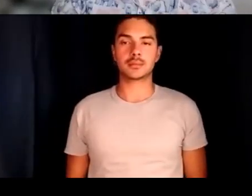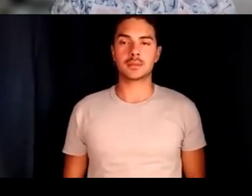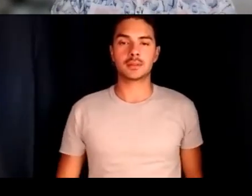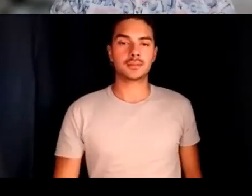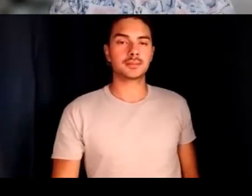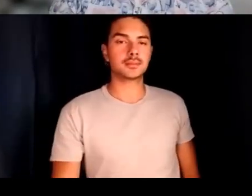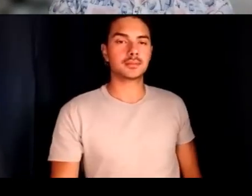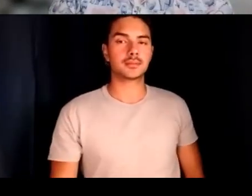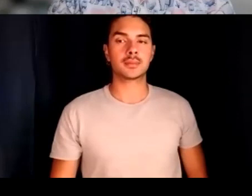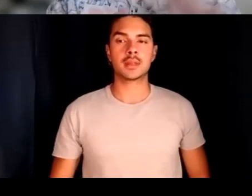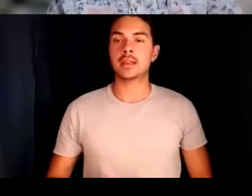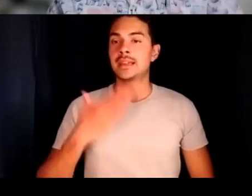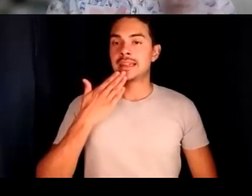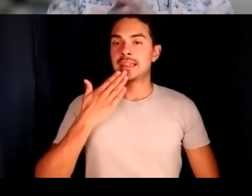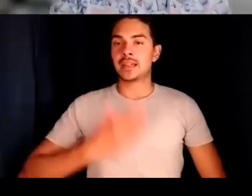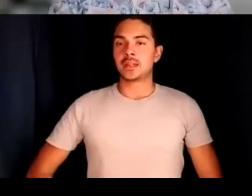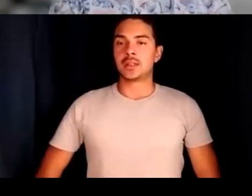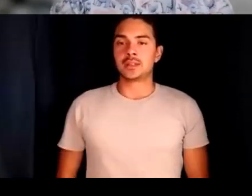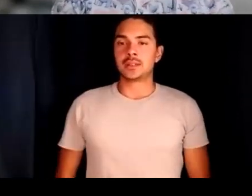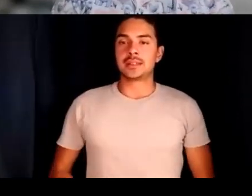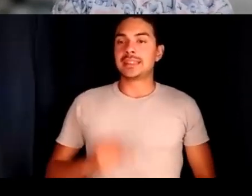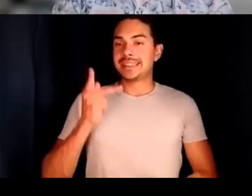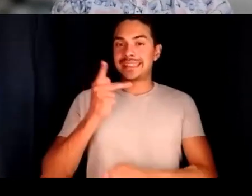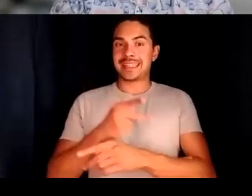Great, thank you all and keep sharing in the chat.